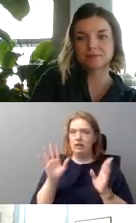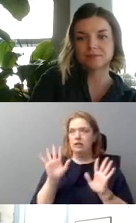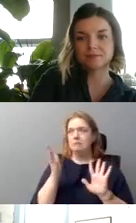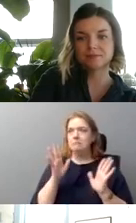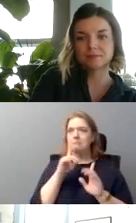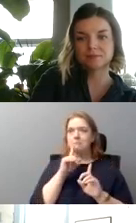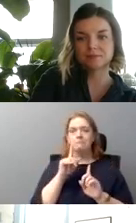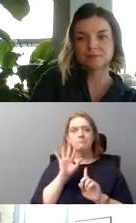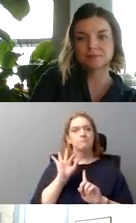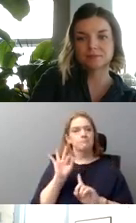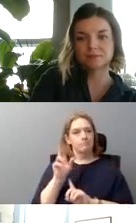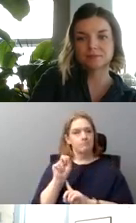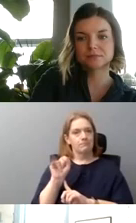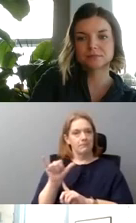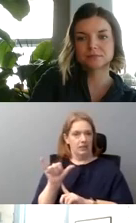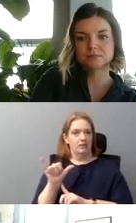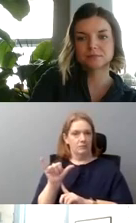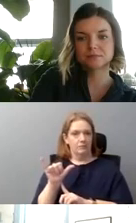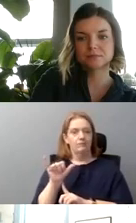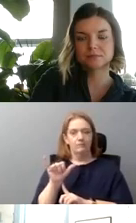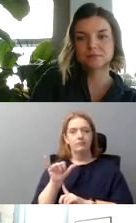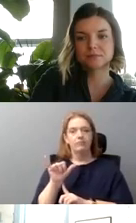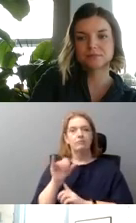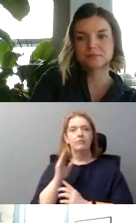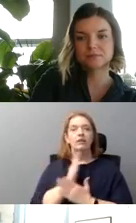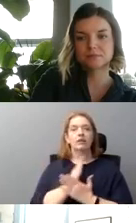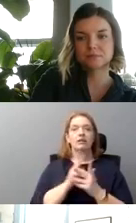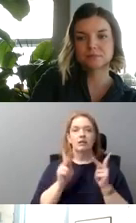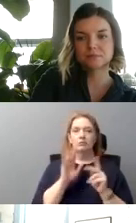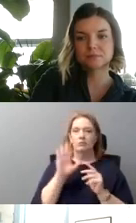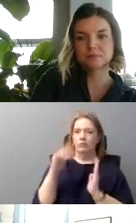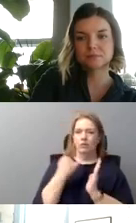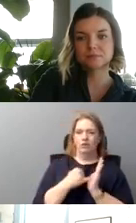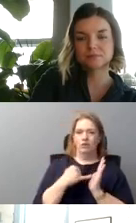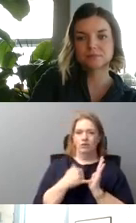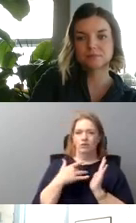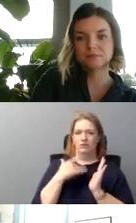though sometimes, I mean, to some people his art is like, they're like is this trash? Like,